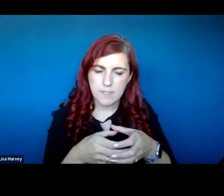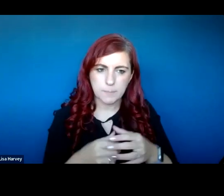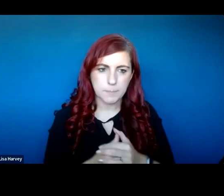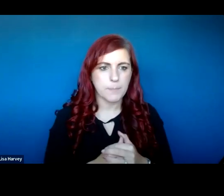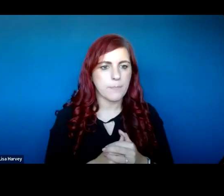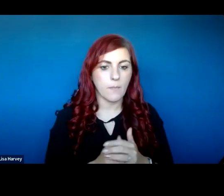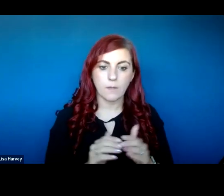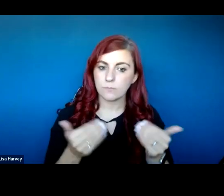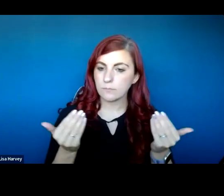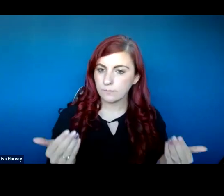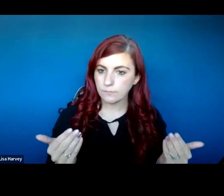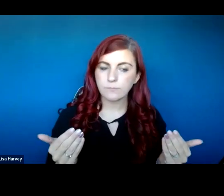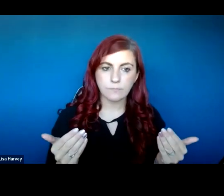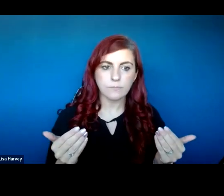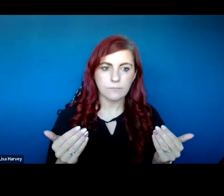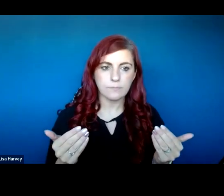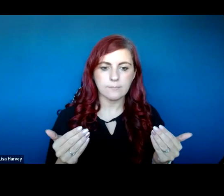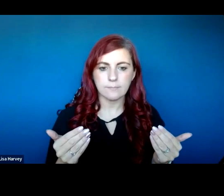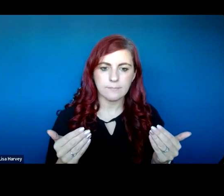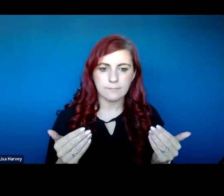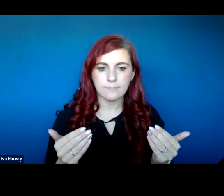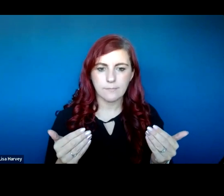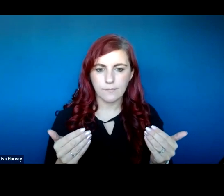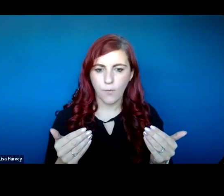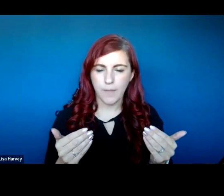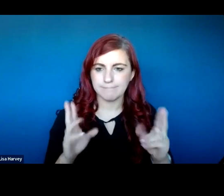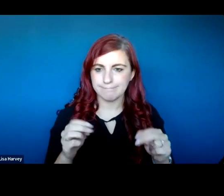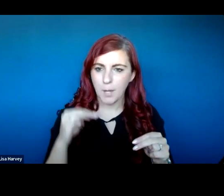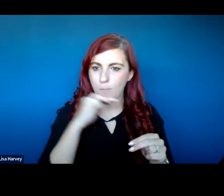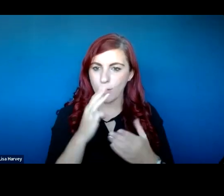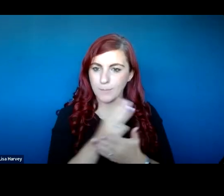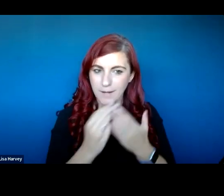So now for the meat of the event, I'm going to invite Dr Caroline Nolan and